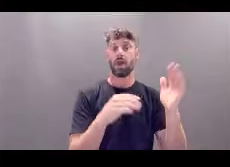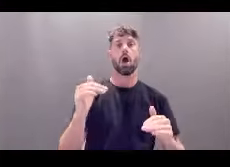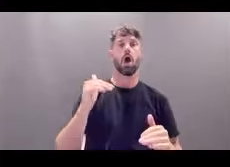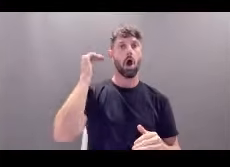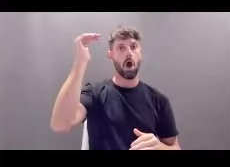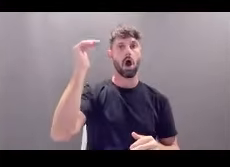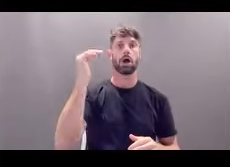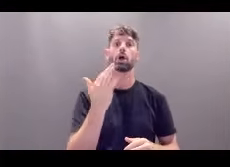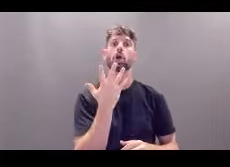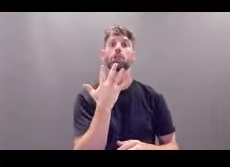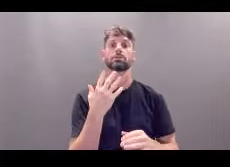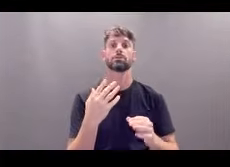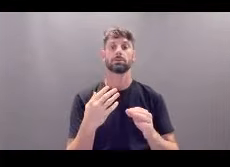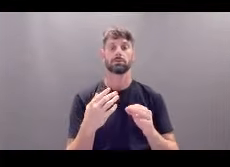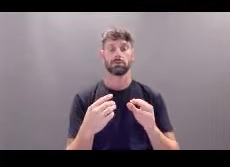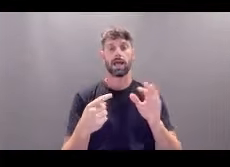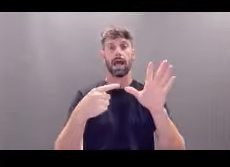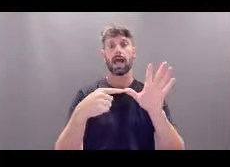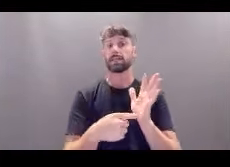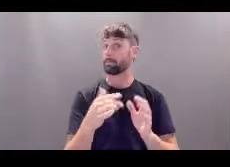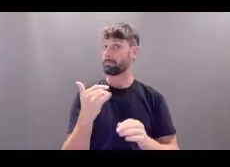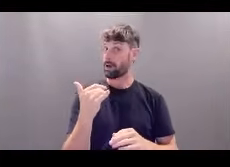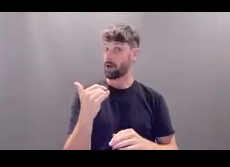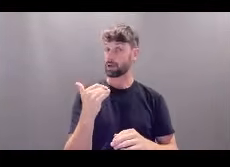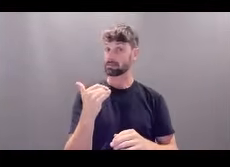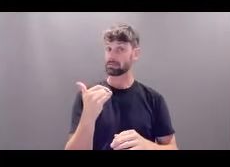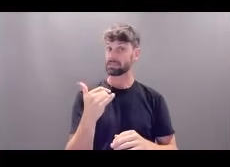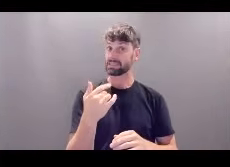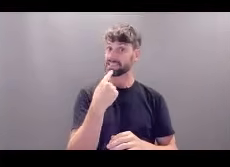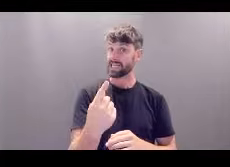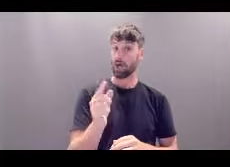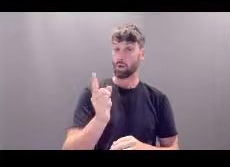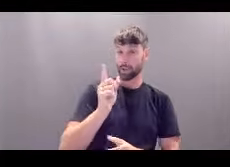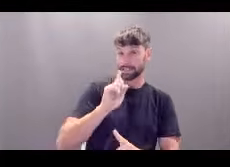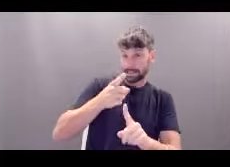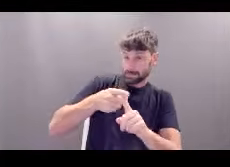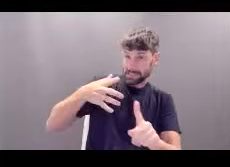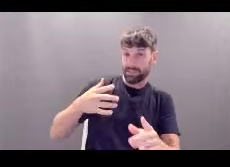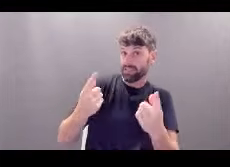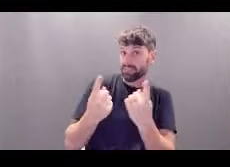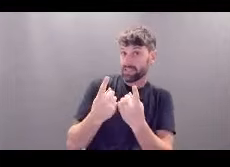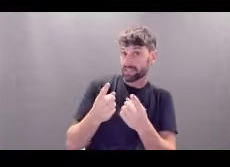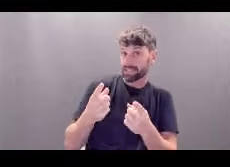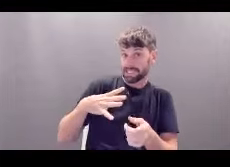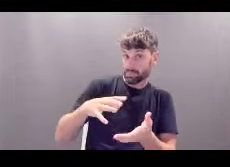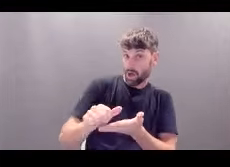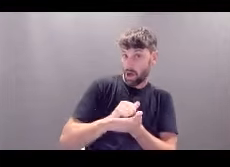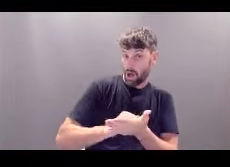It may specify the type of AT they need to buy and may also say quote required.